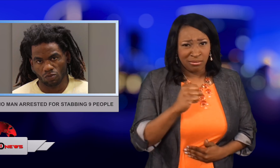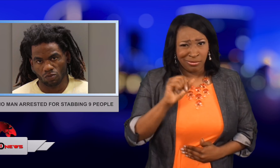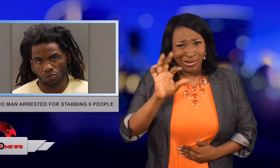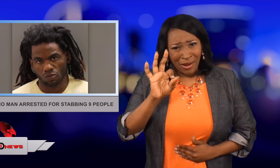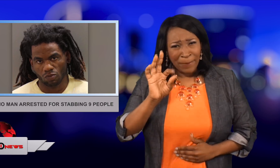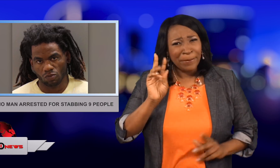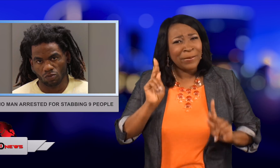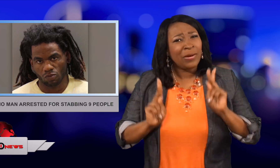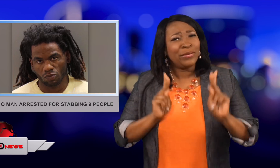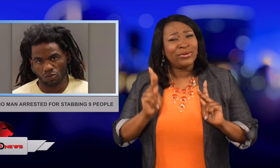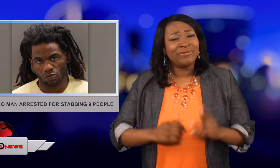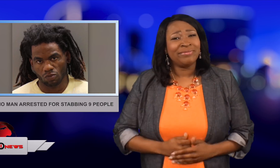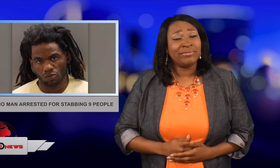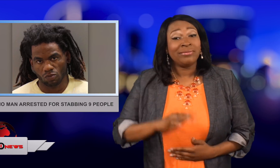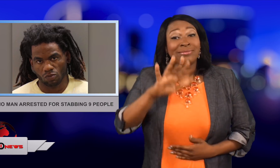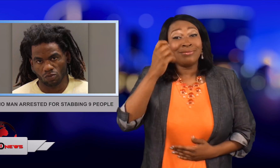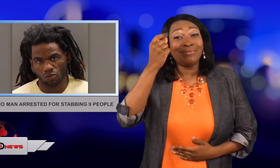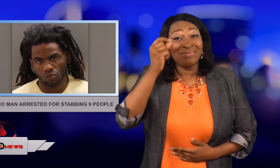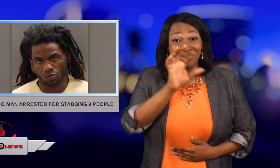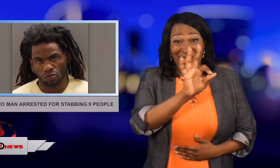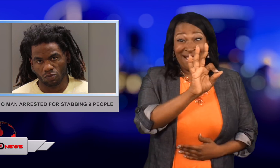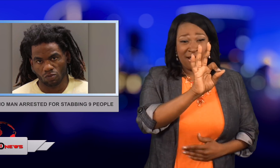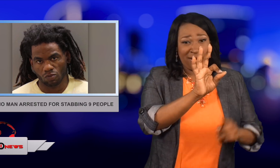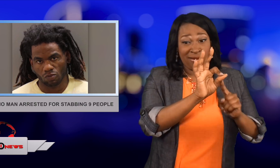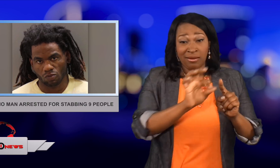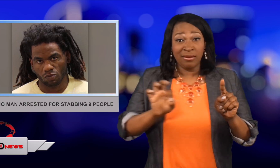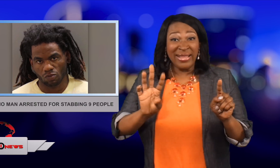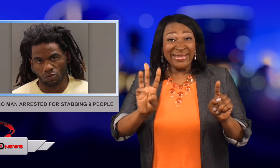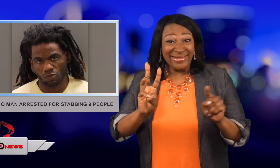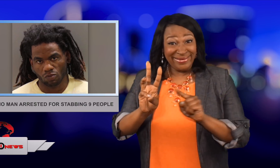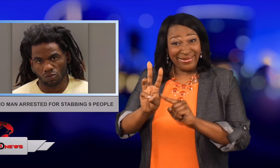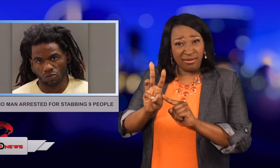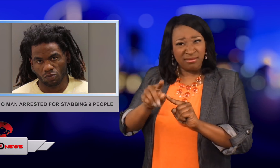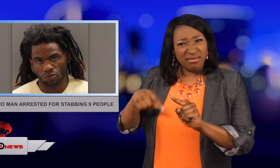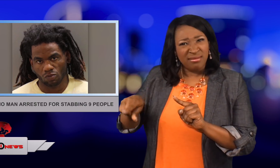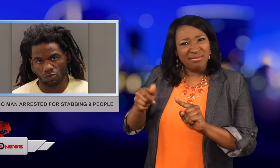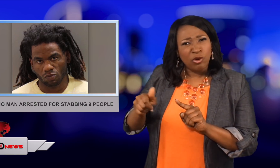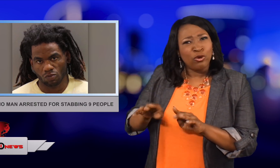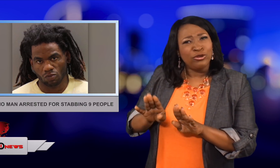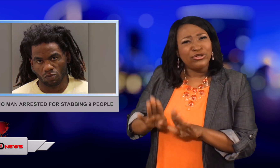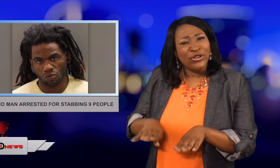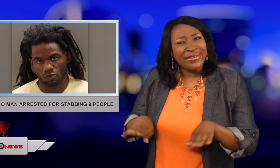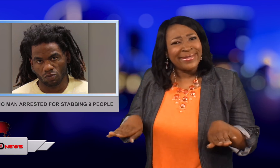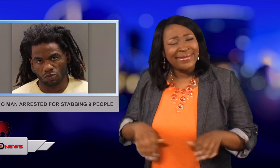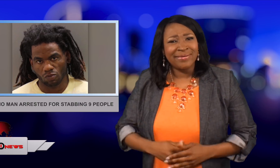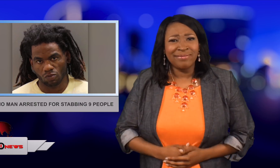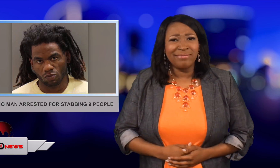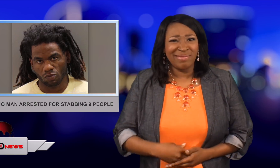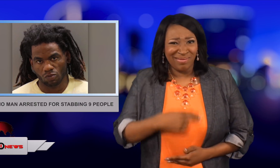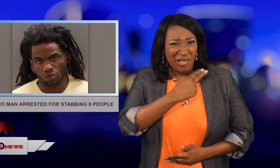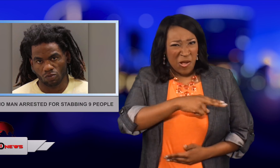in Boise, Idaho. Six of those victims were children.